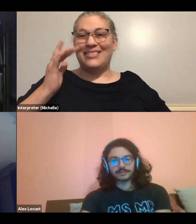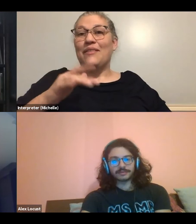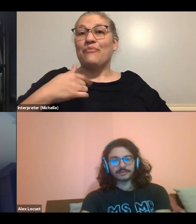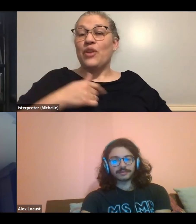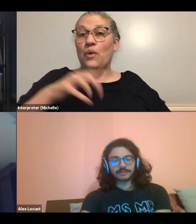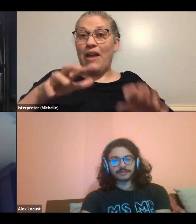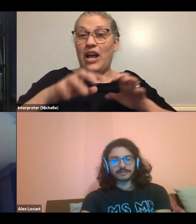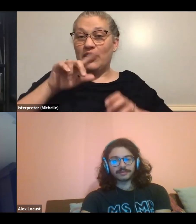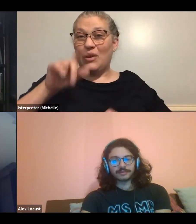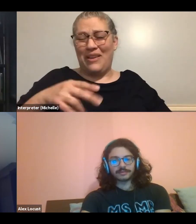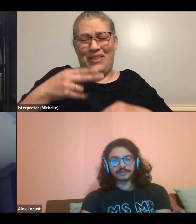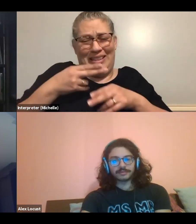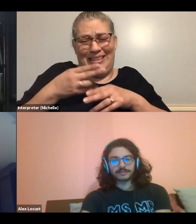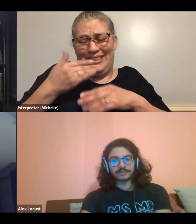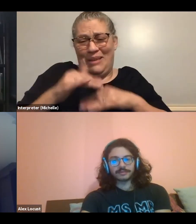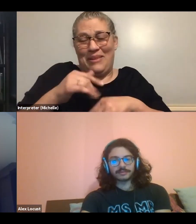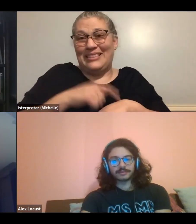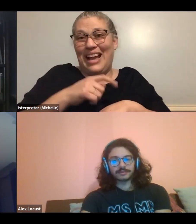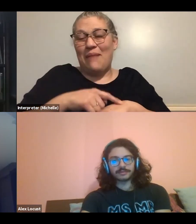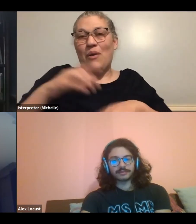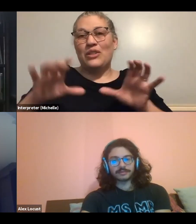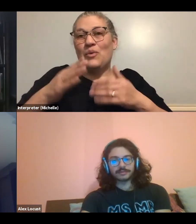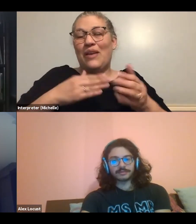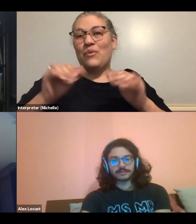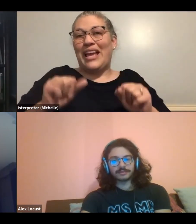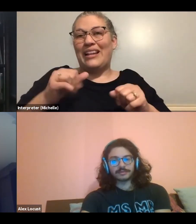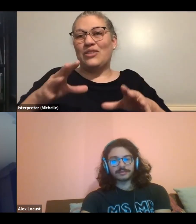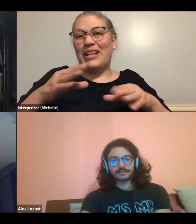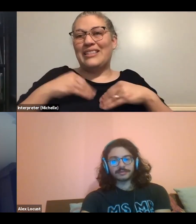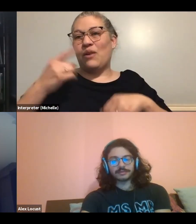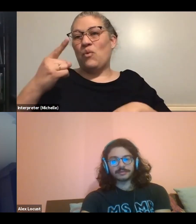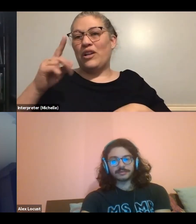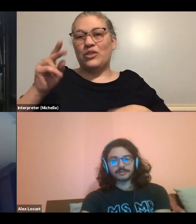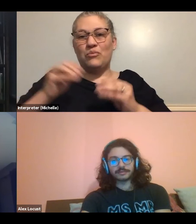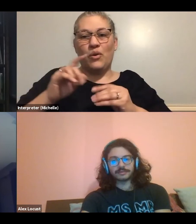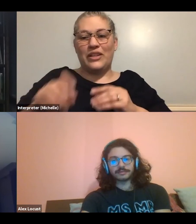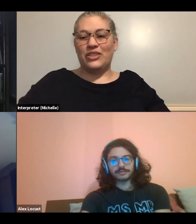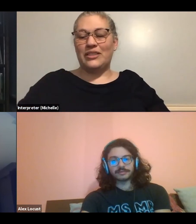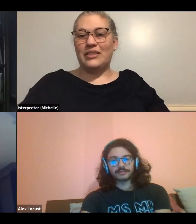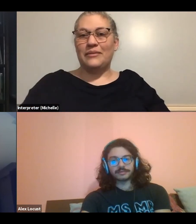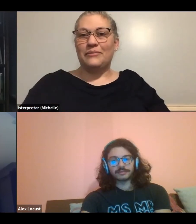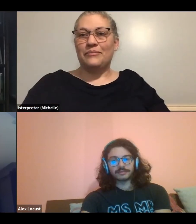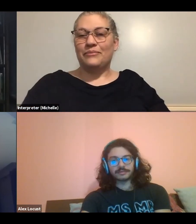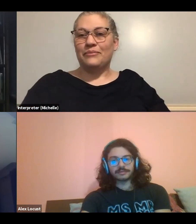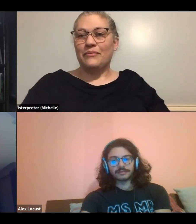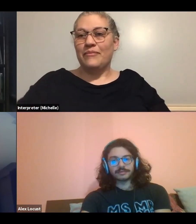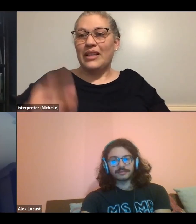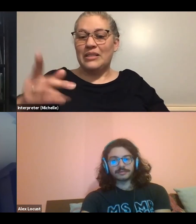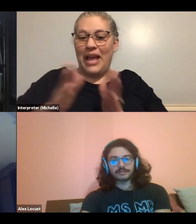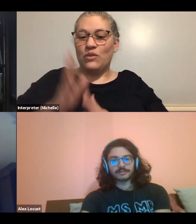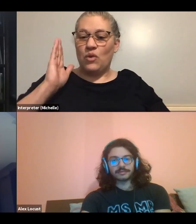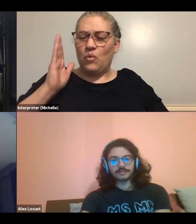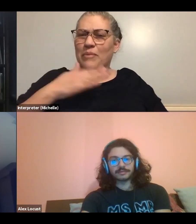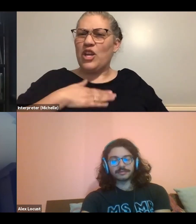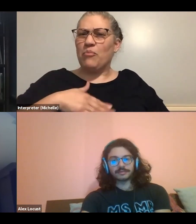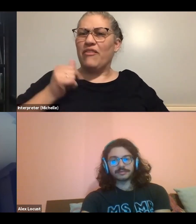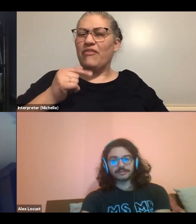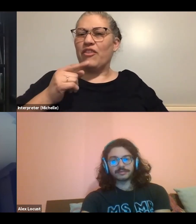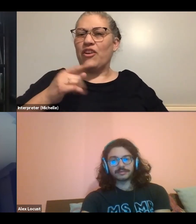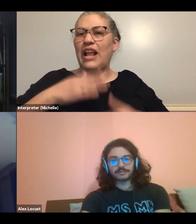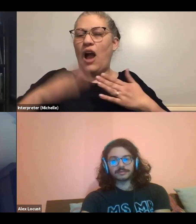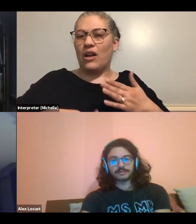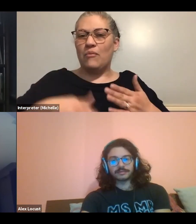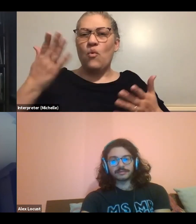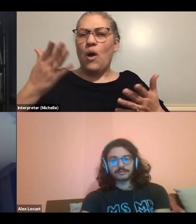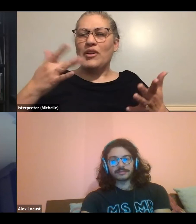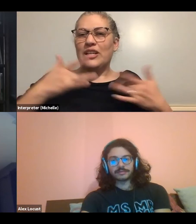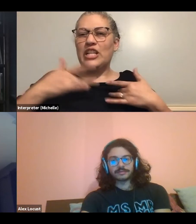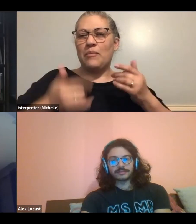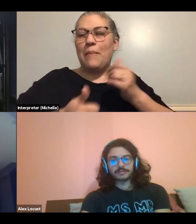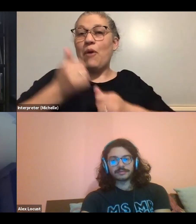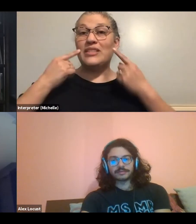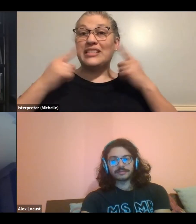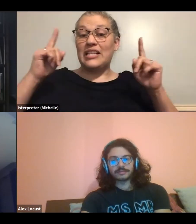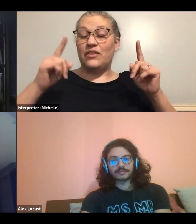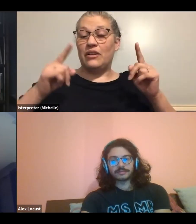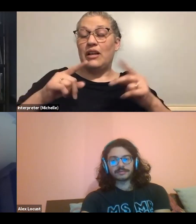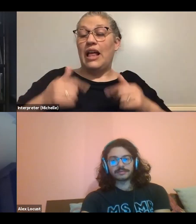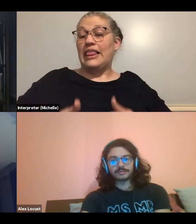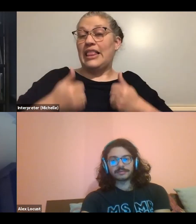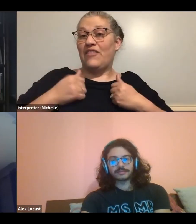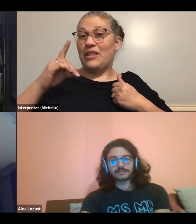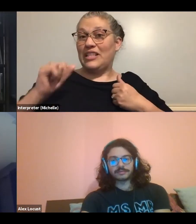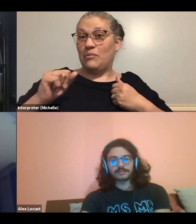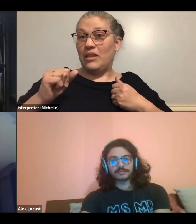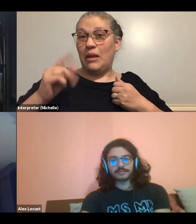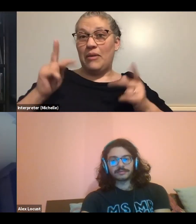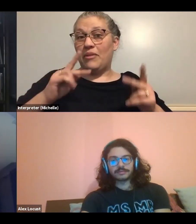Emily Beitiks: or treated treated you any particular way because of it or living with your disability in such a way, where it was celebrated and I think that question is, you know about disability in general, but also about film, you know what are we looking for with disability who wants to take it.